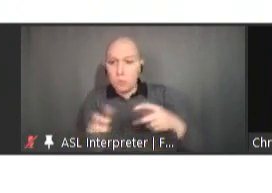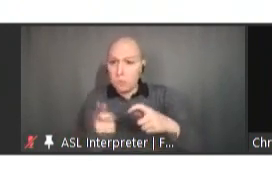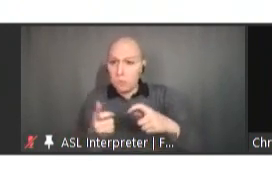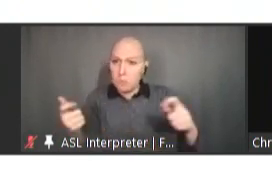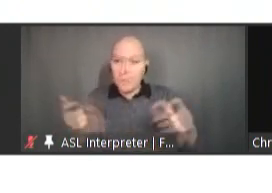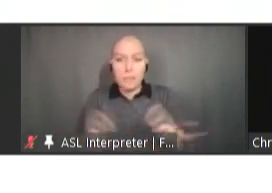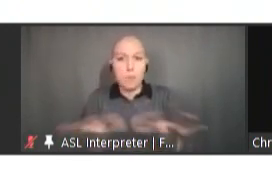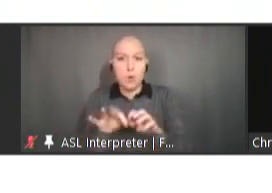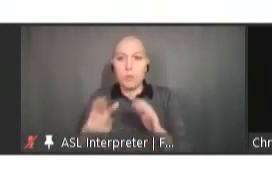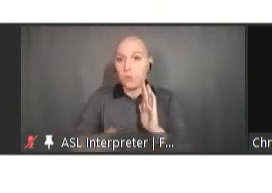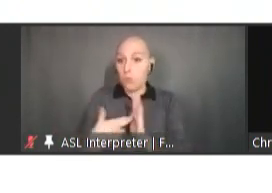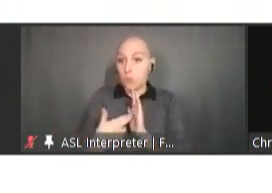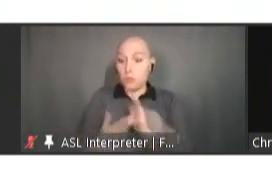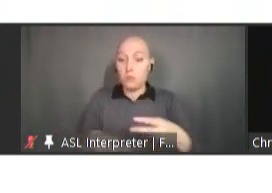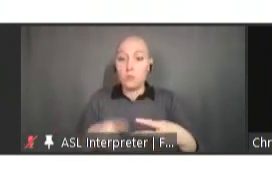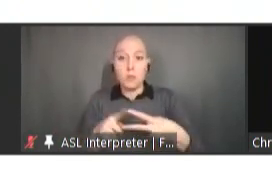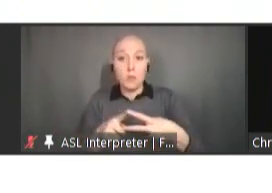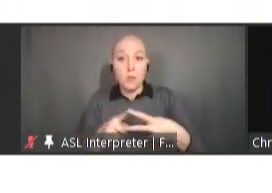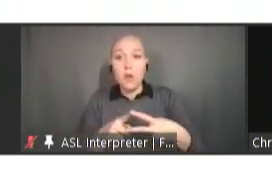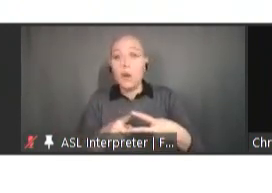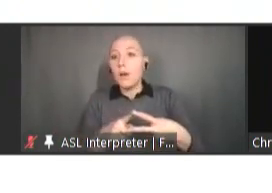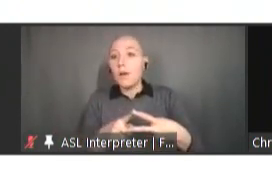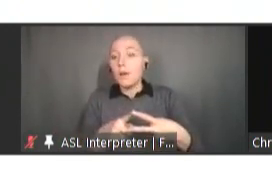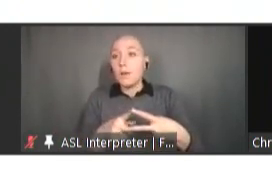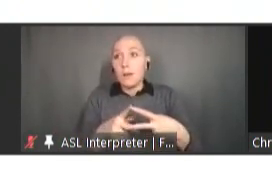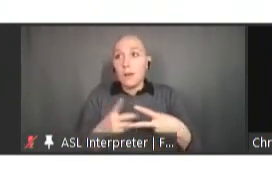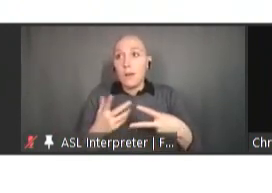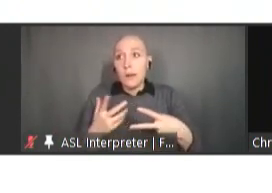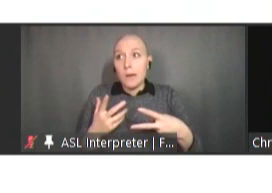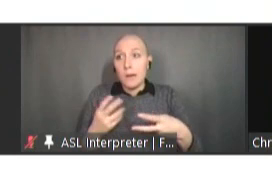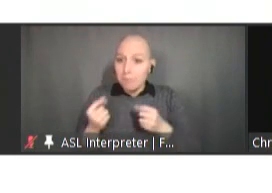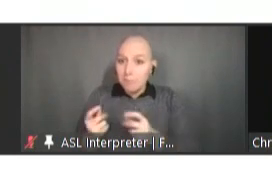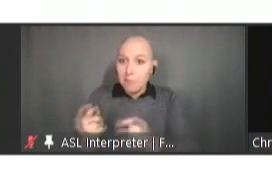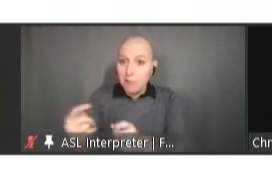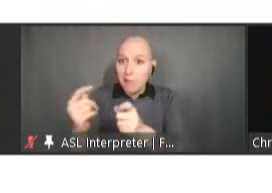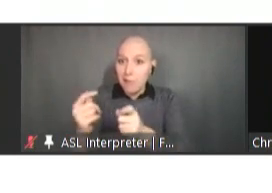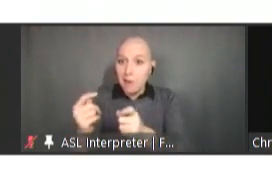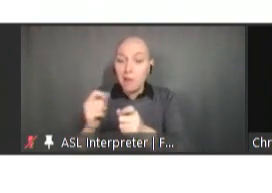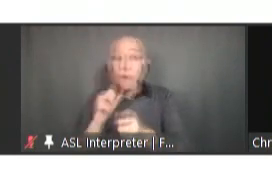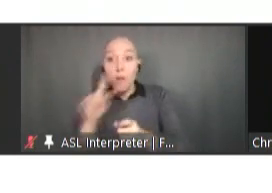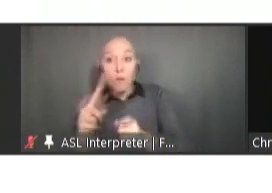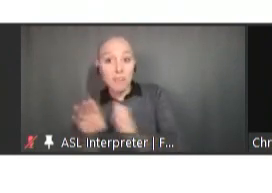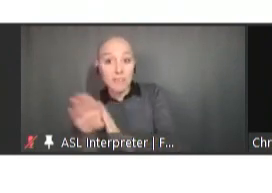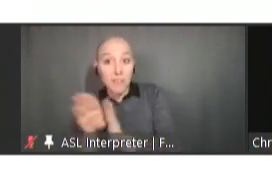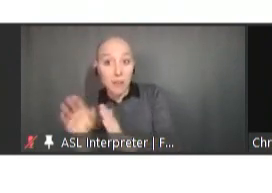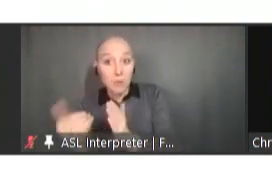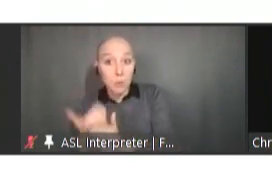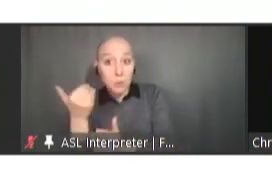be able to accelerate not just the development of new vaccines or next generation vaccines, but also